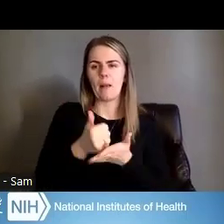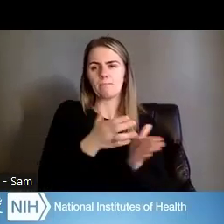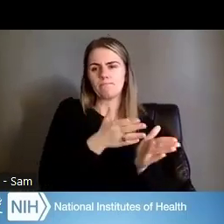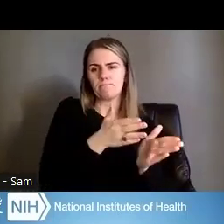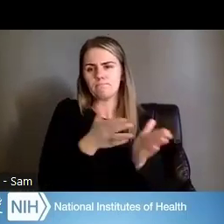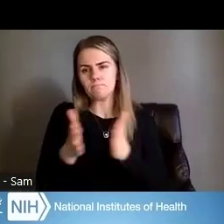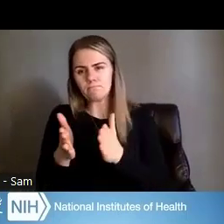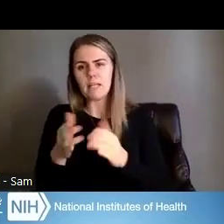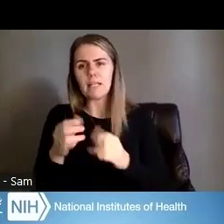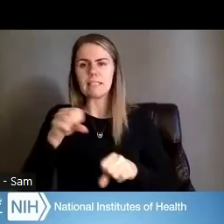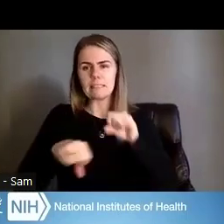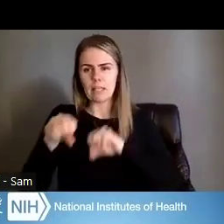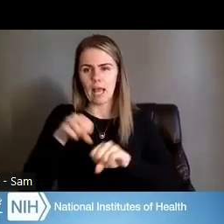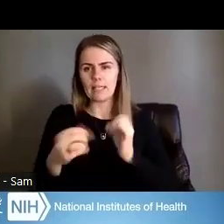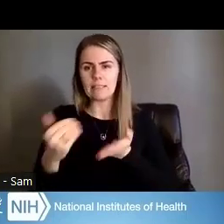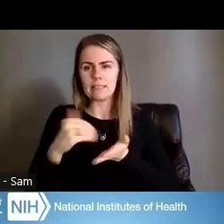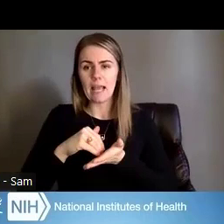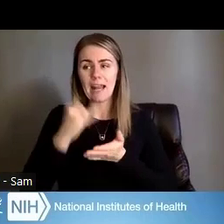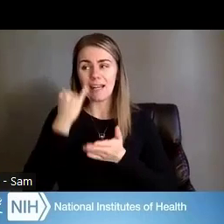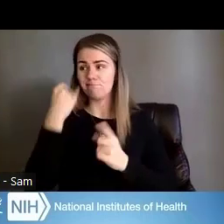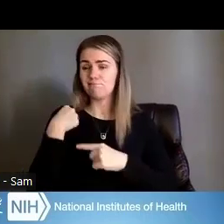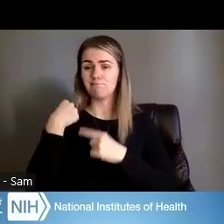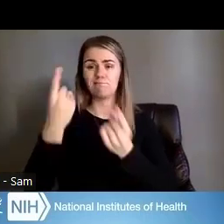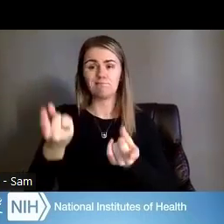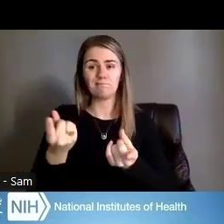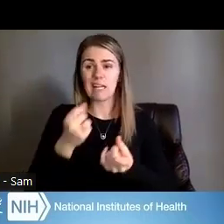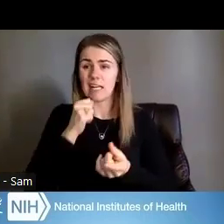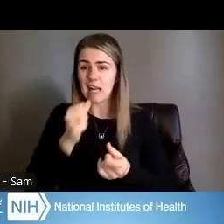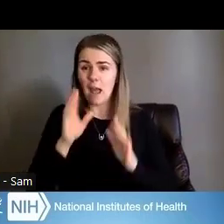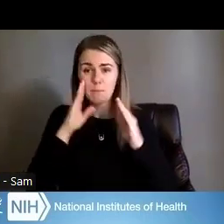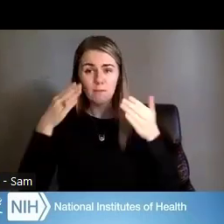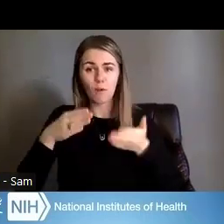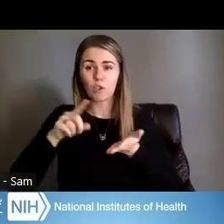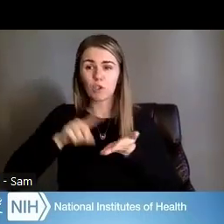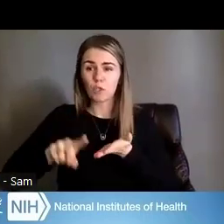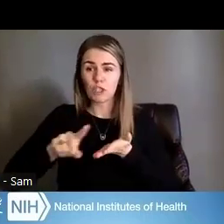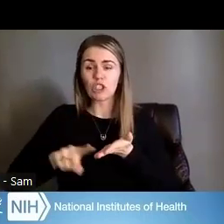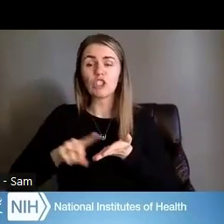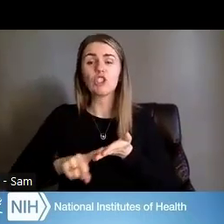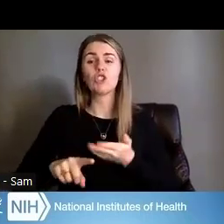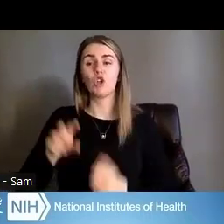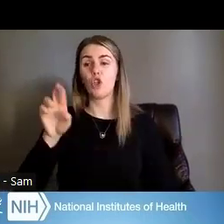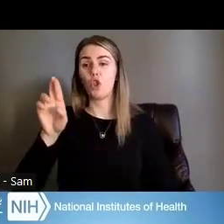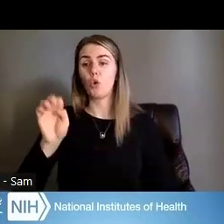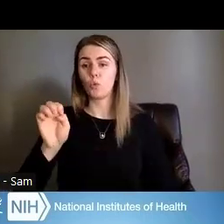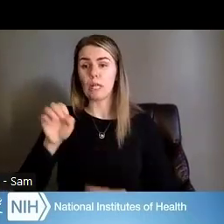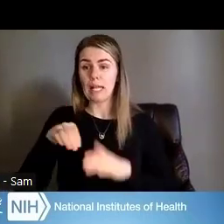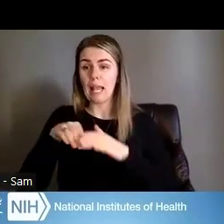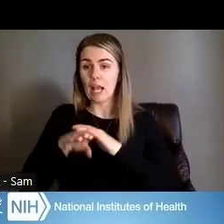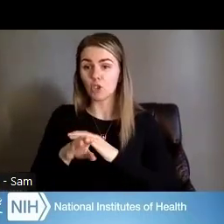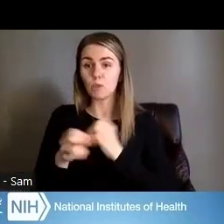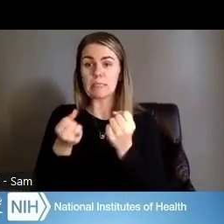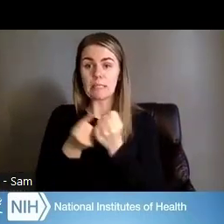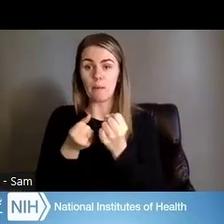But if you have not been doing research for a while, the re-entry supplement will fund you to work